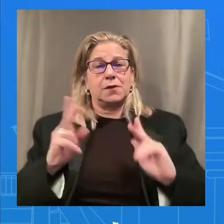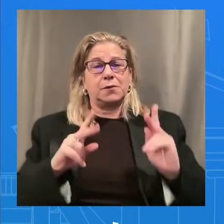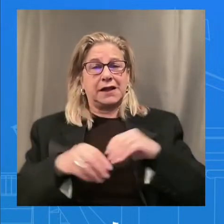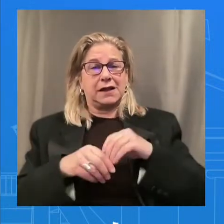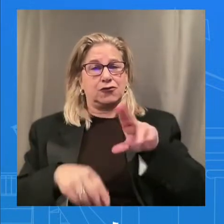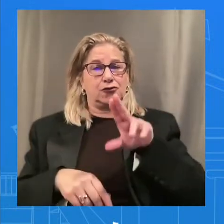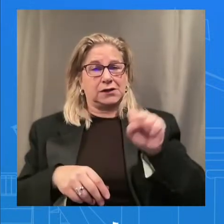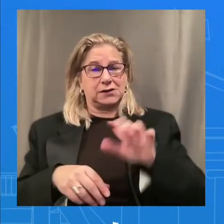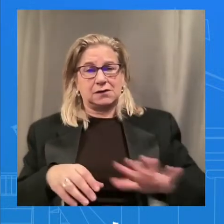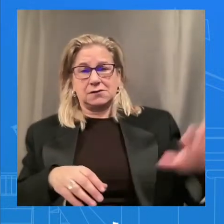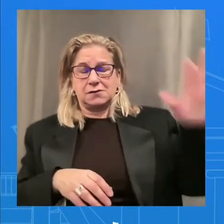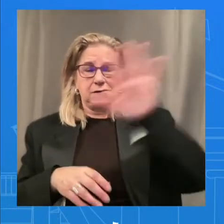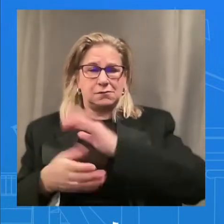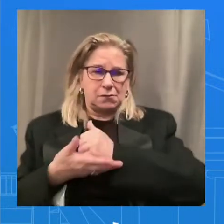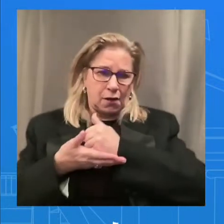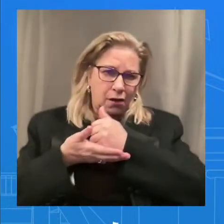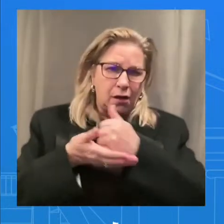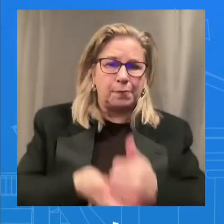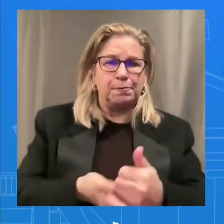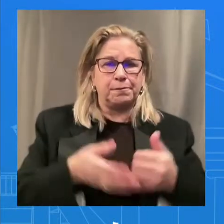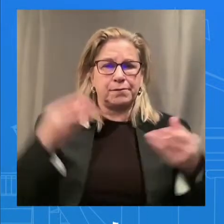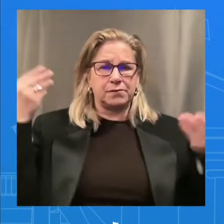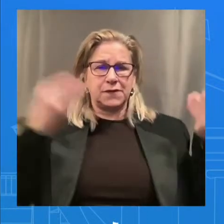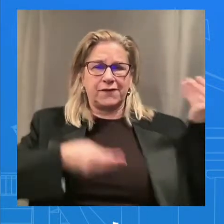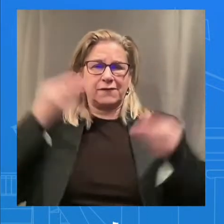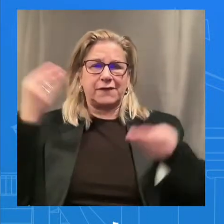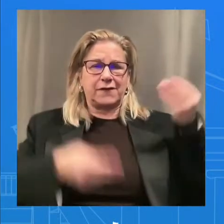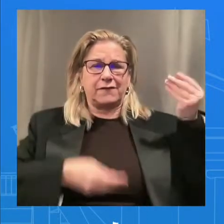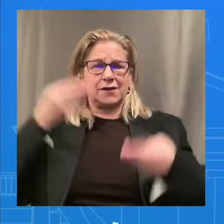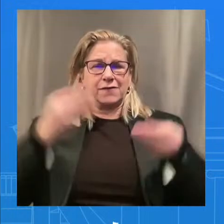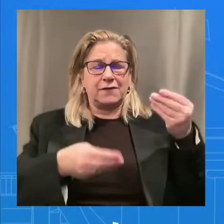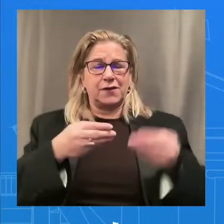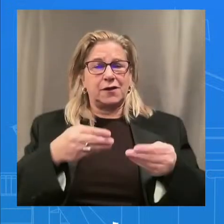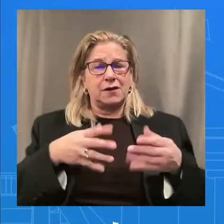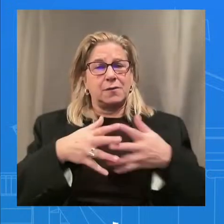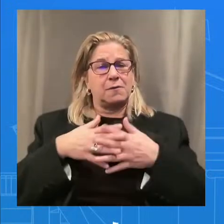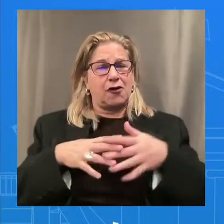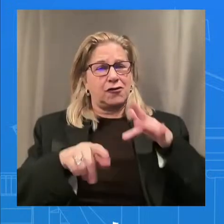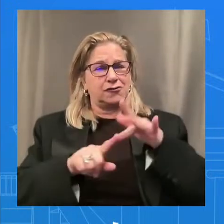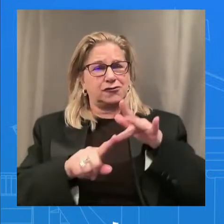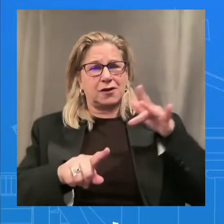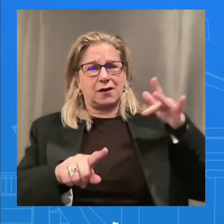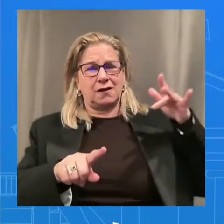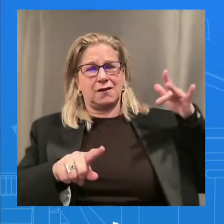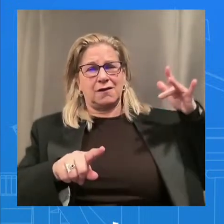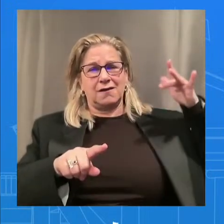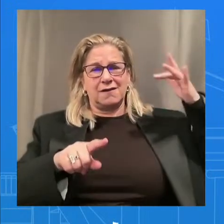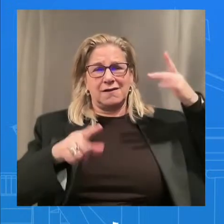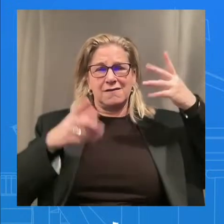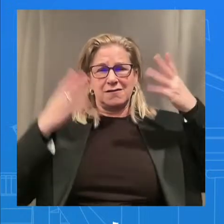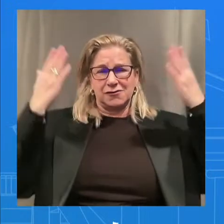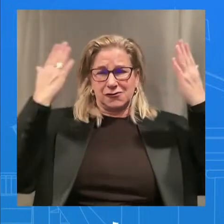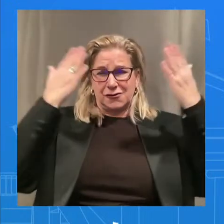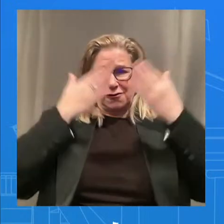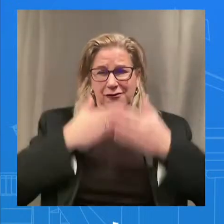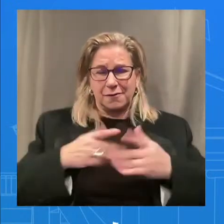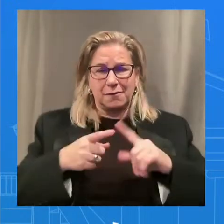Later this afternoon, the president and the vice president will be briefed by key federal officials. Our administration remains laser-focused